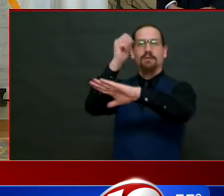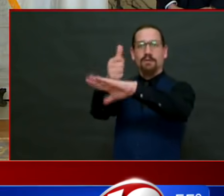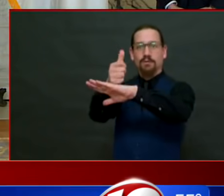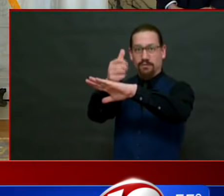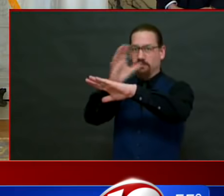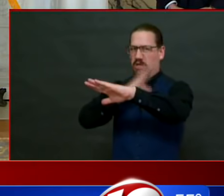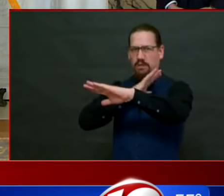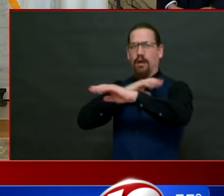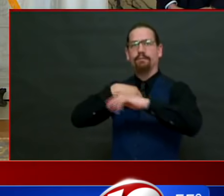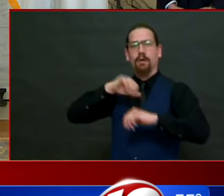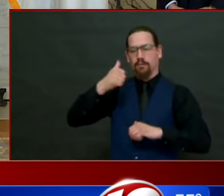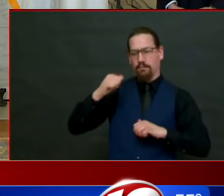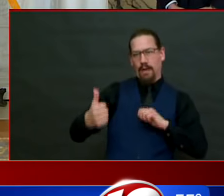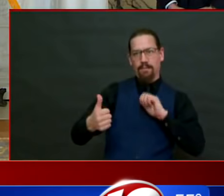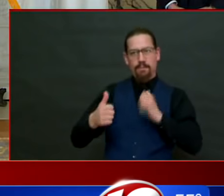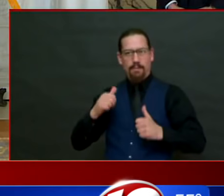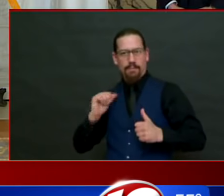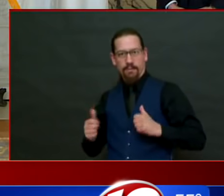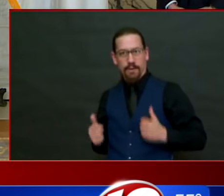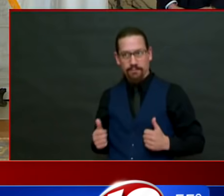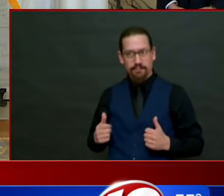TO A CENTRAL PILOT WITH CVS.